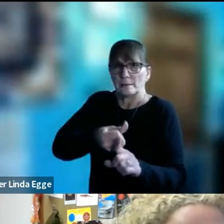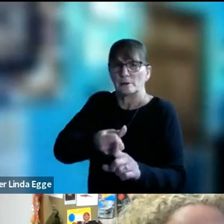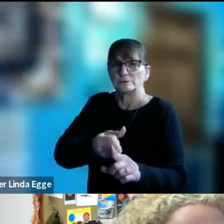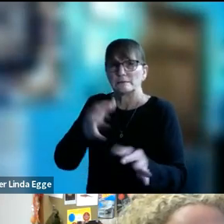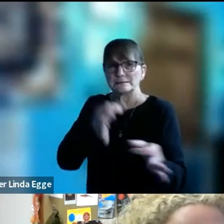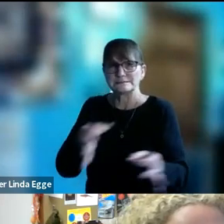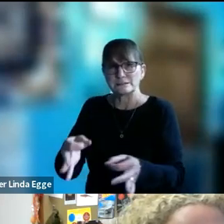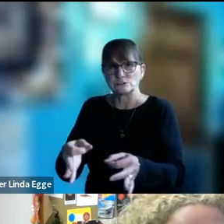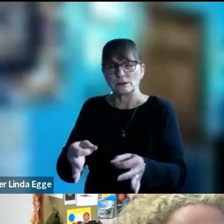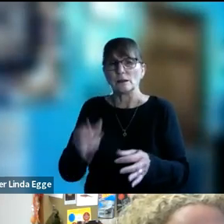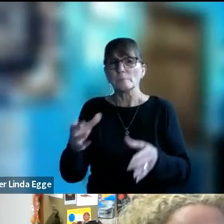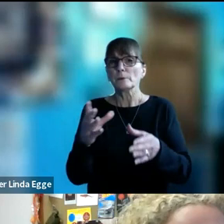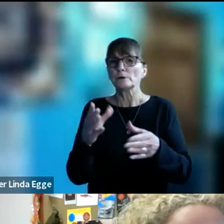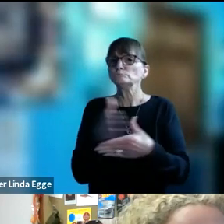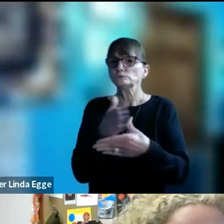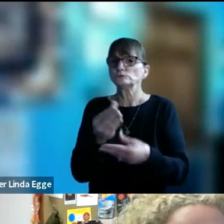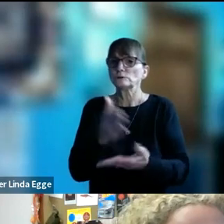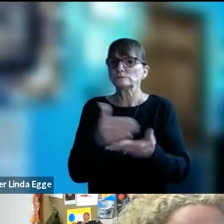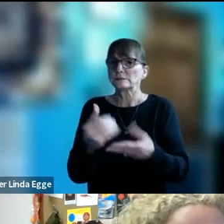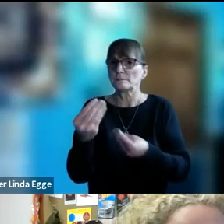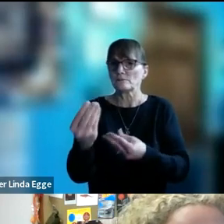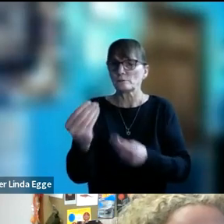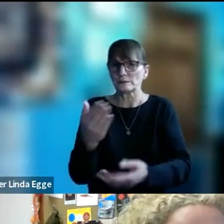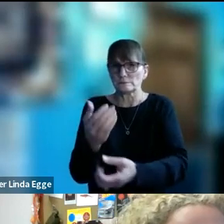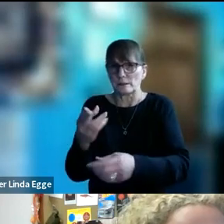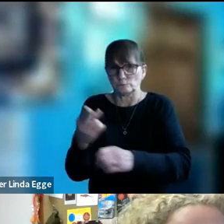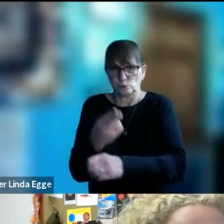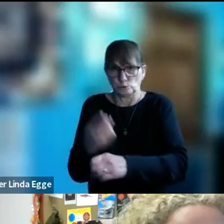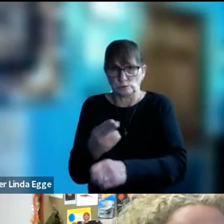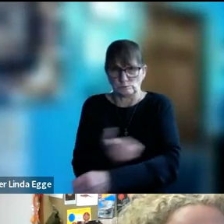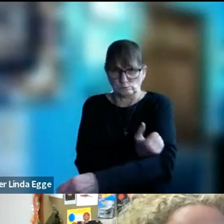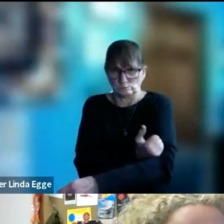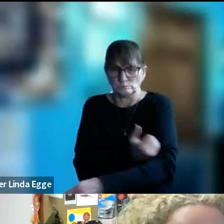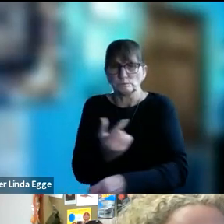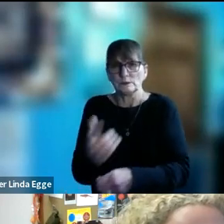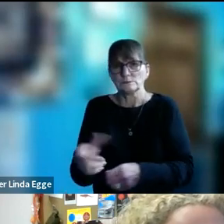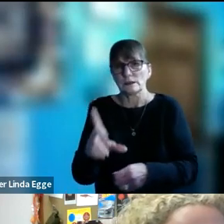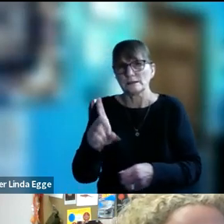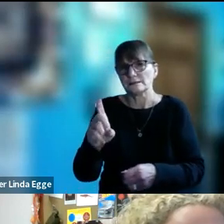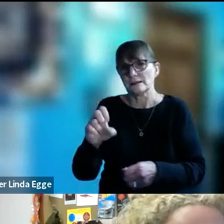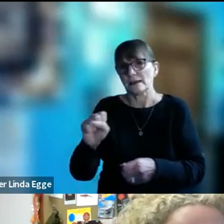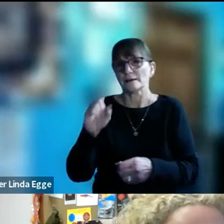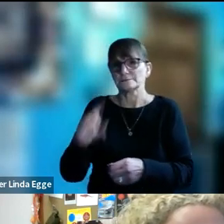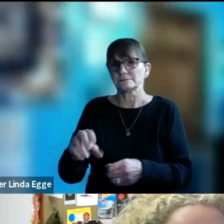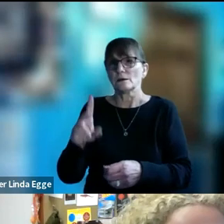But you did share some information about usage, and again, Natasha's DDS folks will make comments on it,